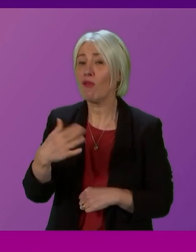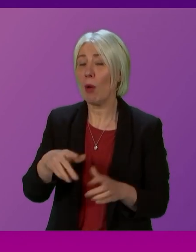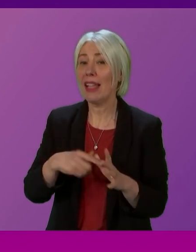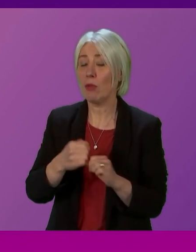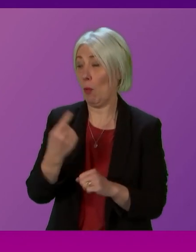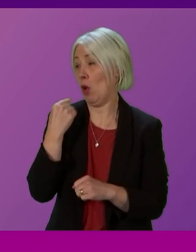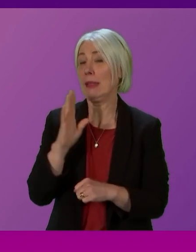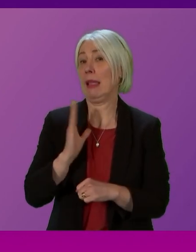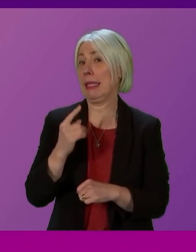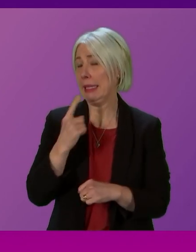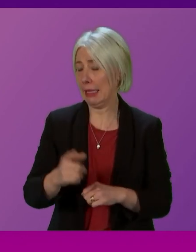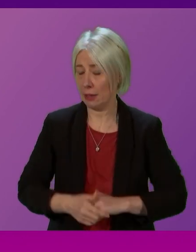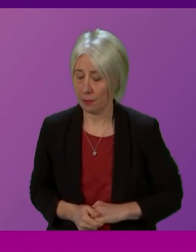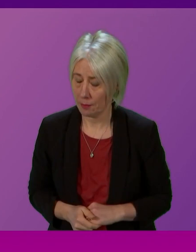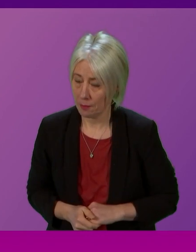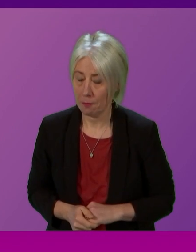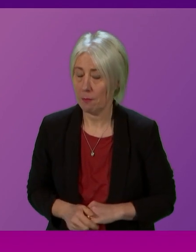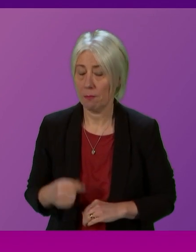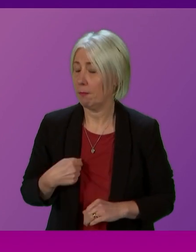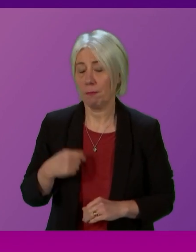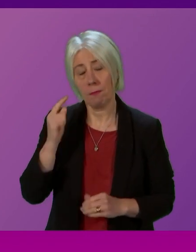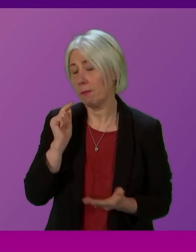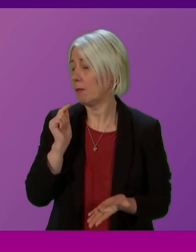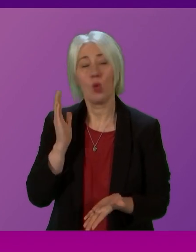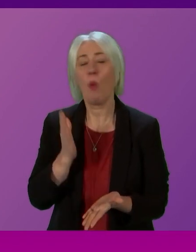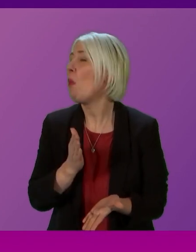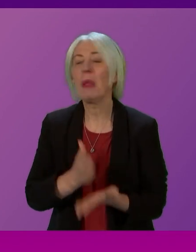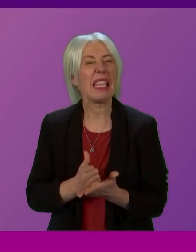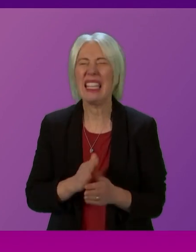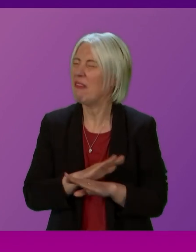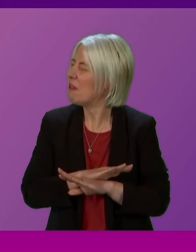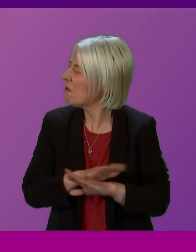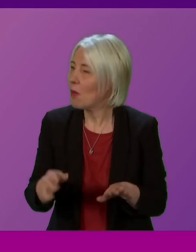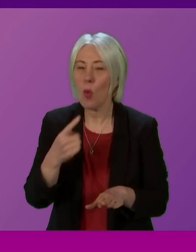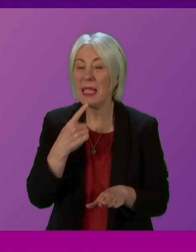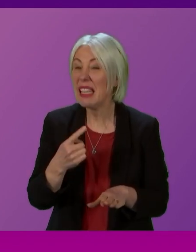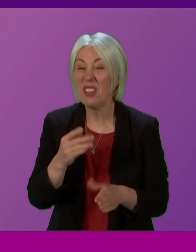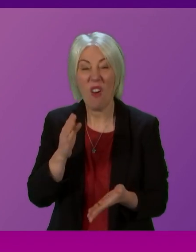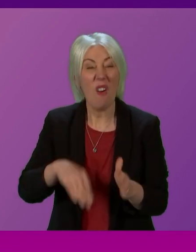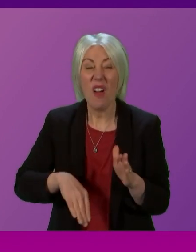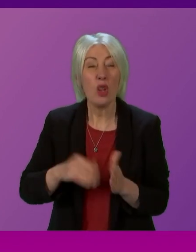On Sunday, she said: “I don’t believe a word ... I don’t believe he’s truly transgender.